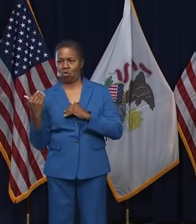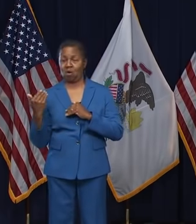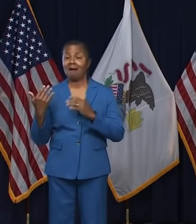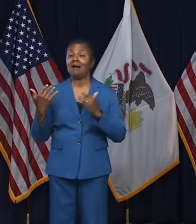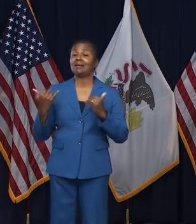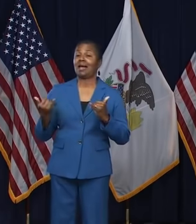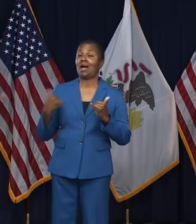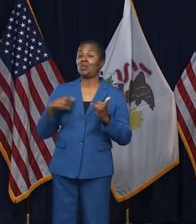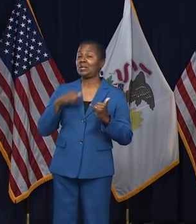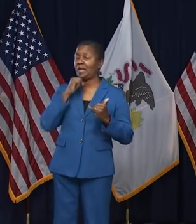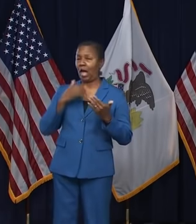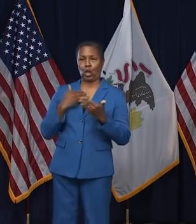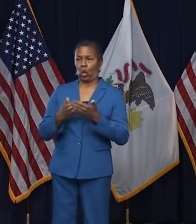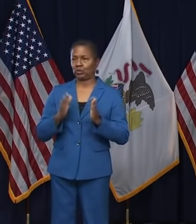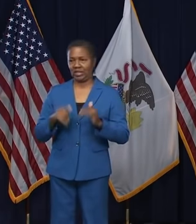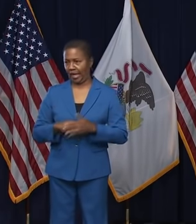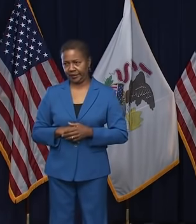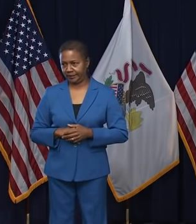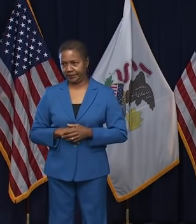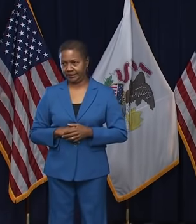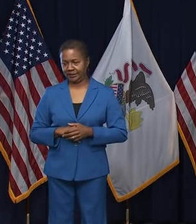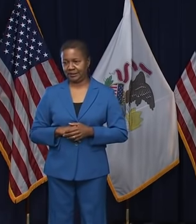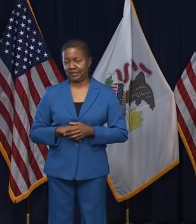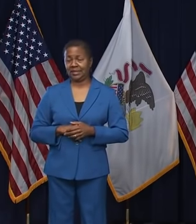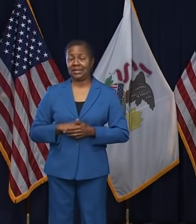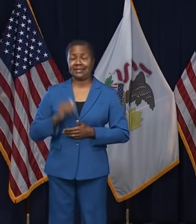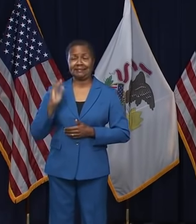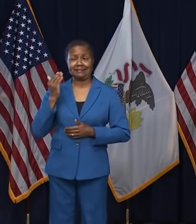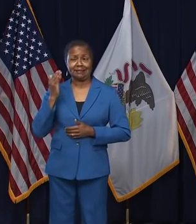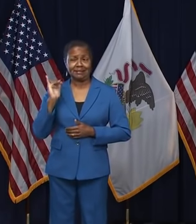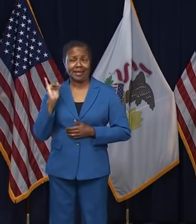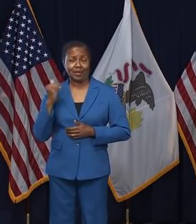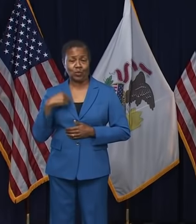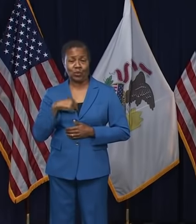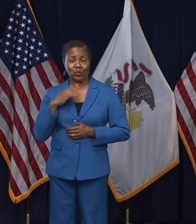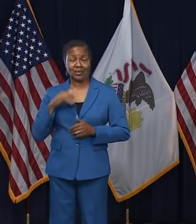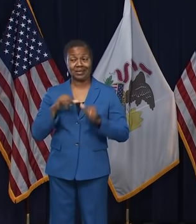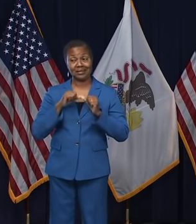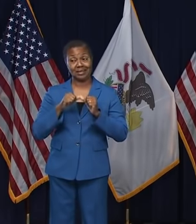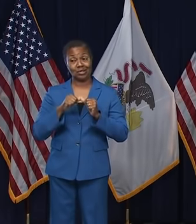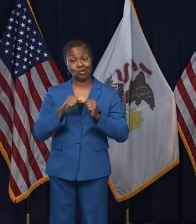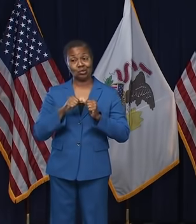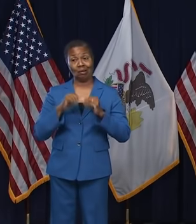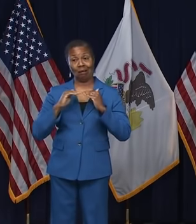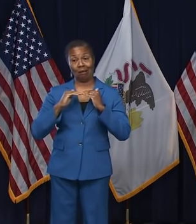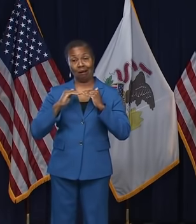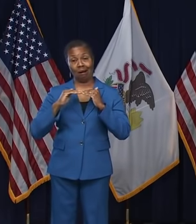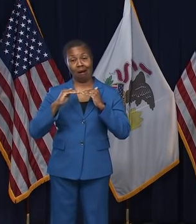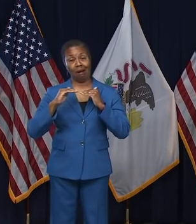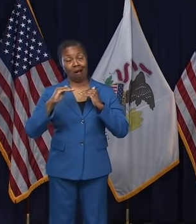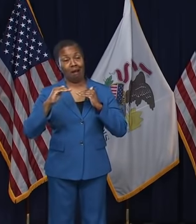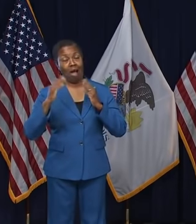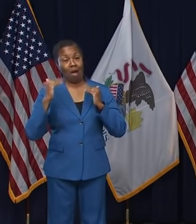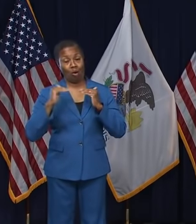the Kerr bend as have before so right now we're not anywhere